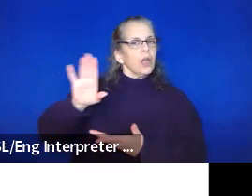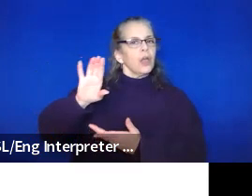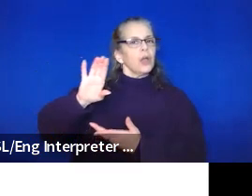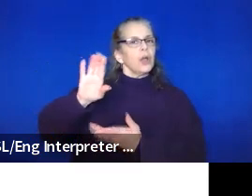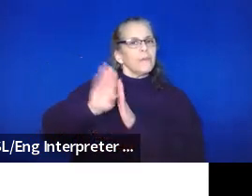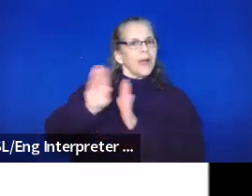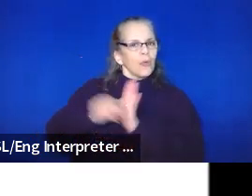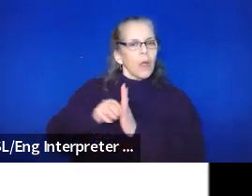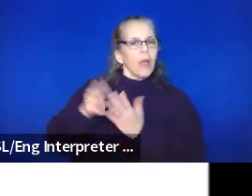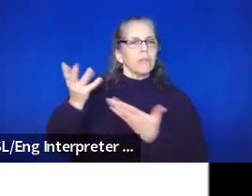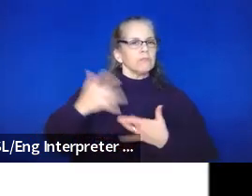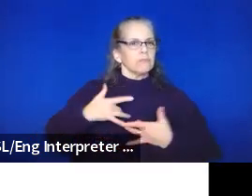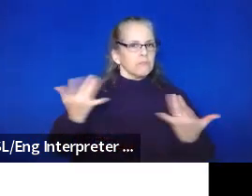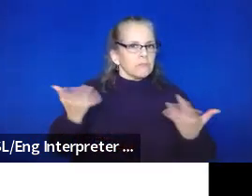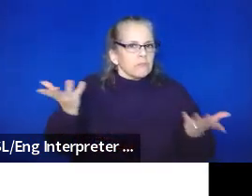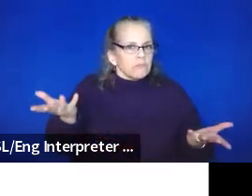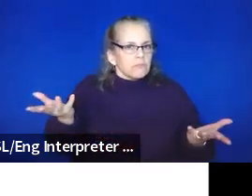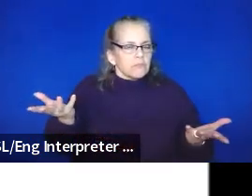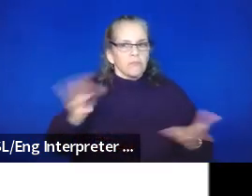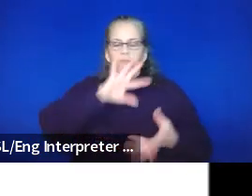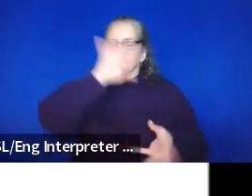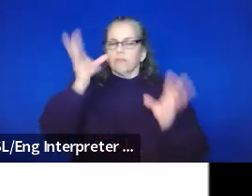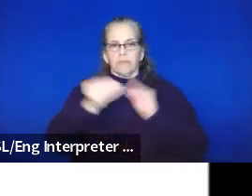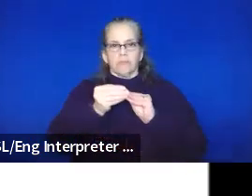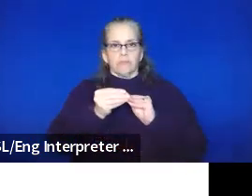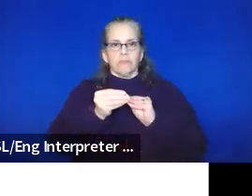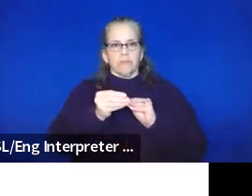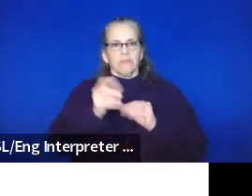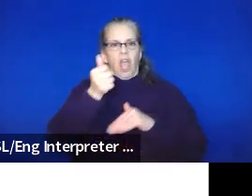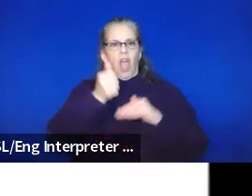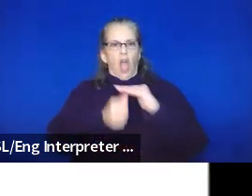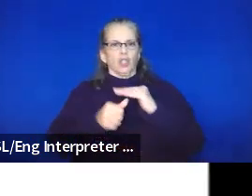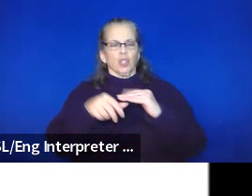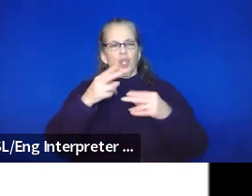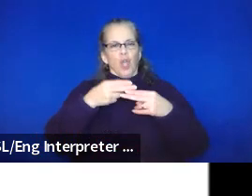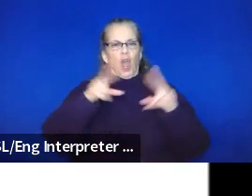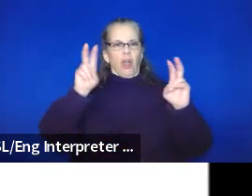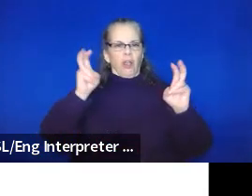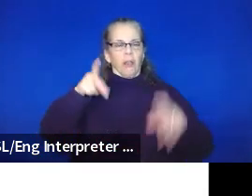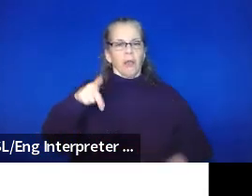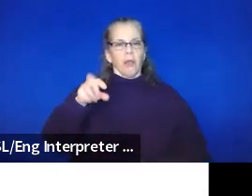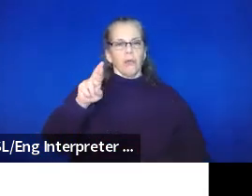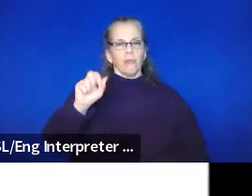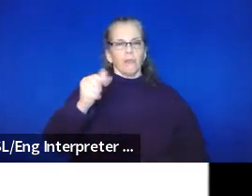All of this fits under the umbrella of pragmatics, which is things that play a difference in